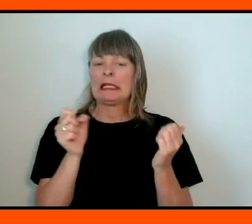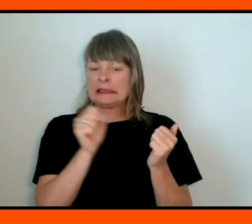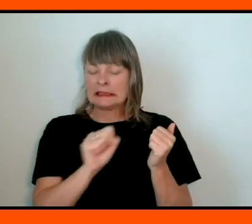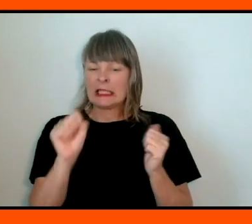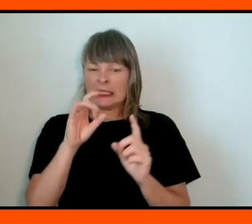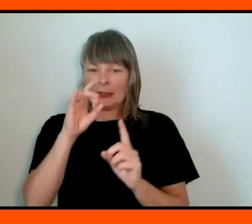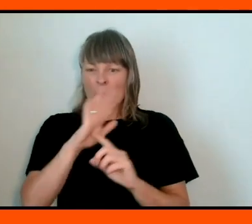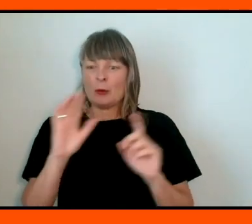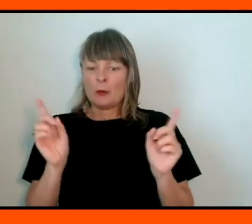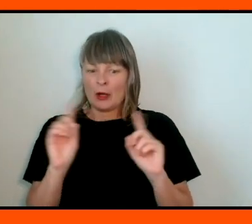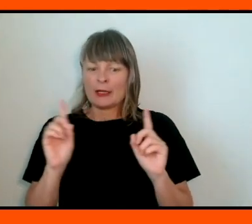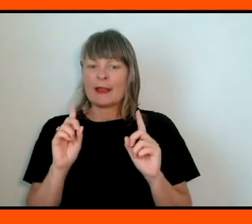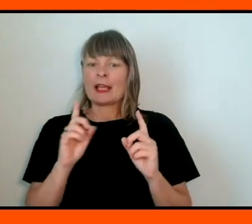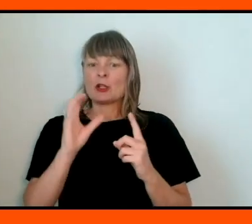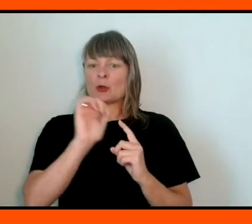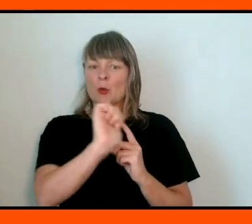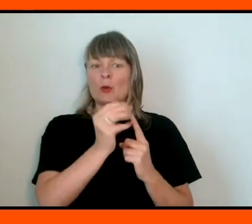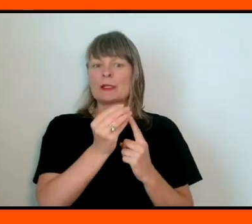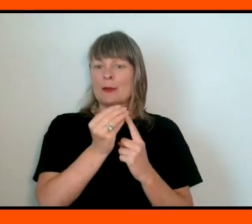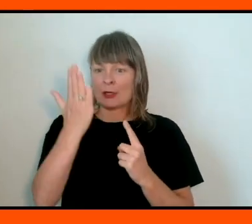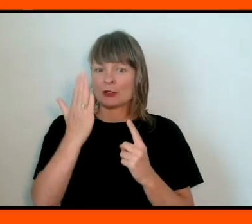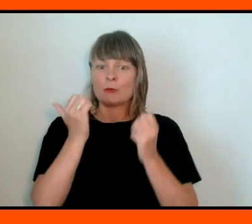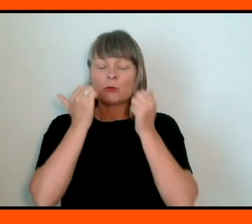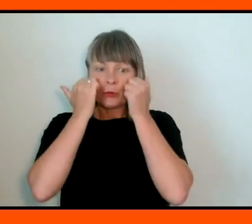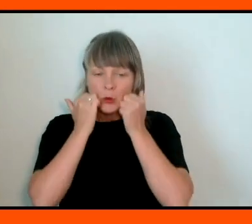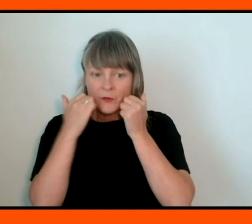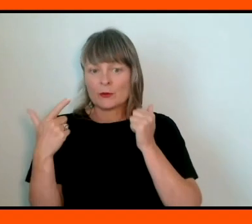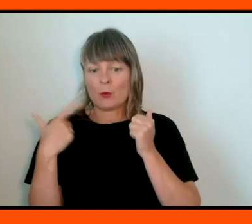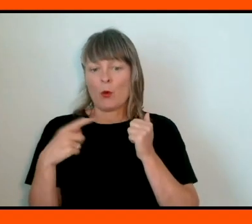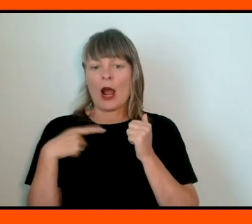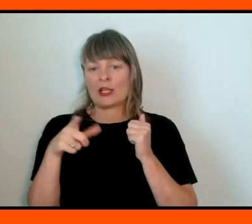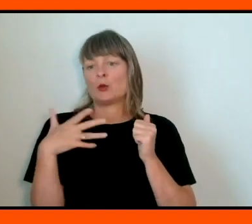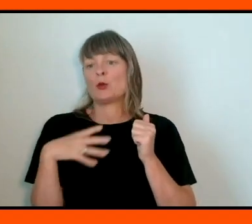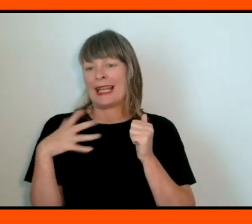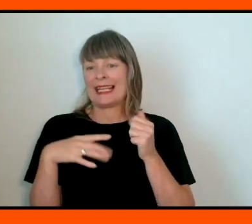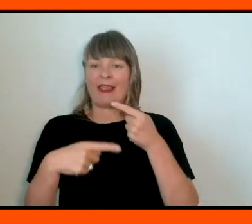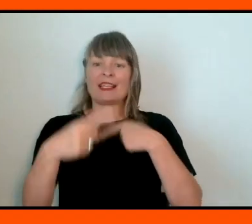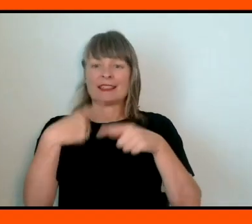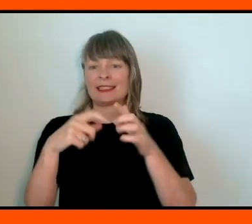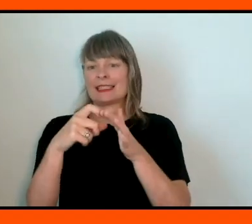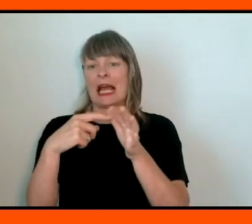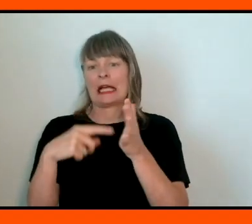does demonstrate the need for the data though and you’re providing evidence about how that data is going to be used to inform decisions.